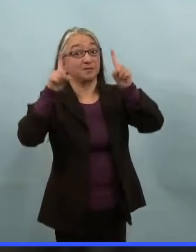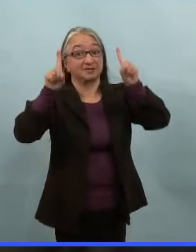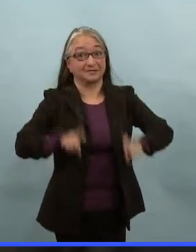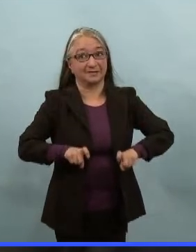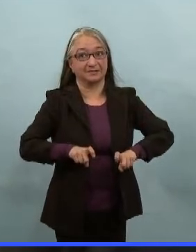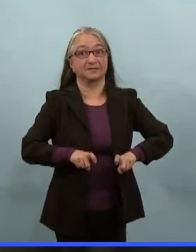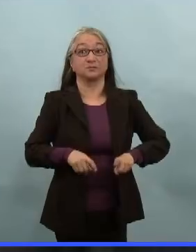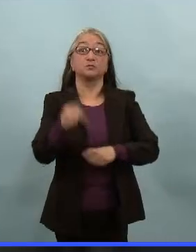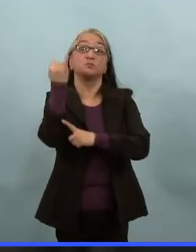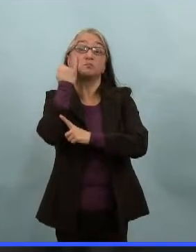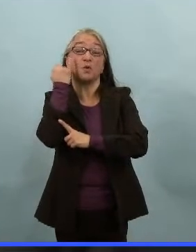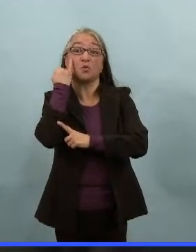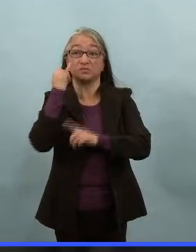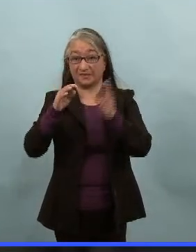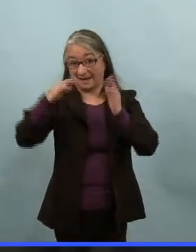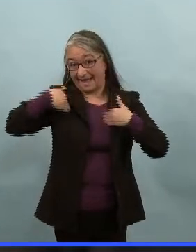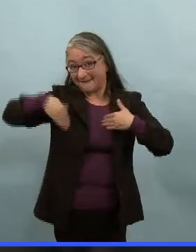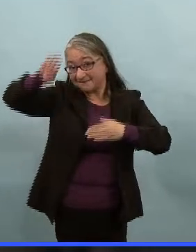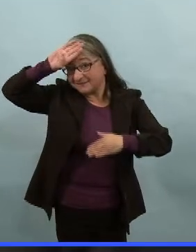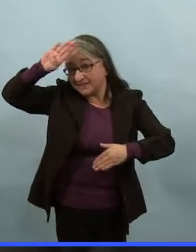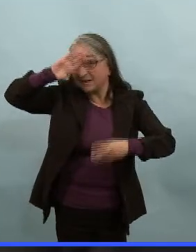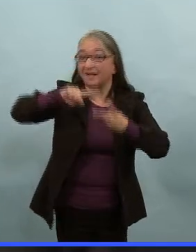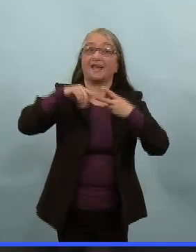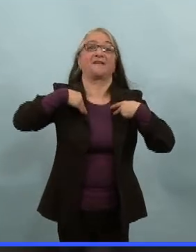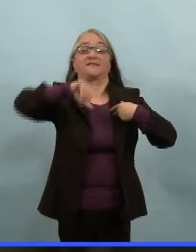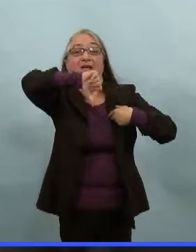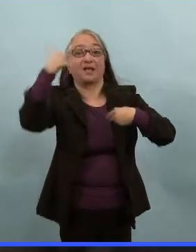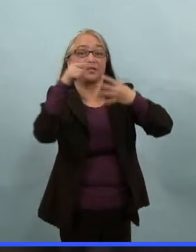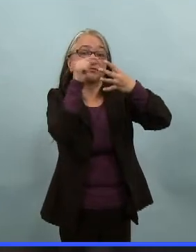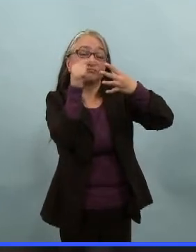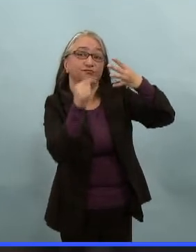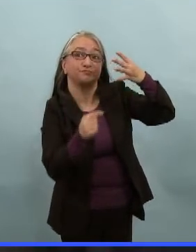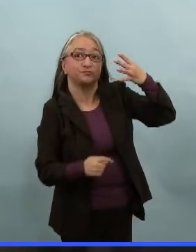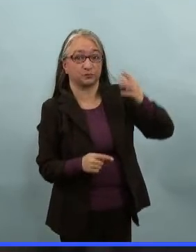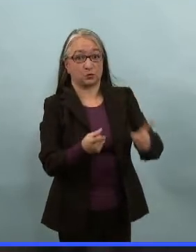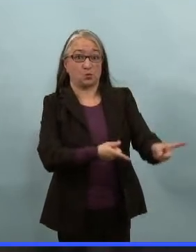are very good at picking up an infection so i mean that's where we're utilizing those